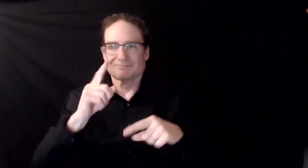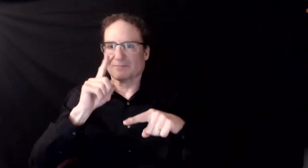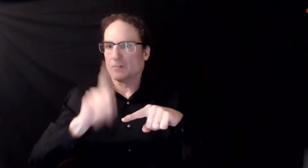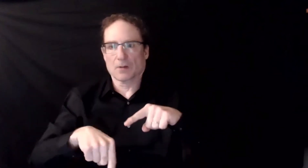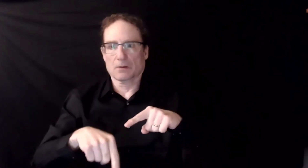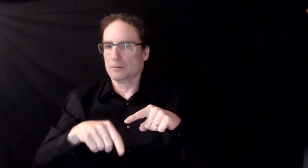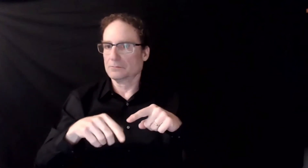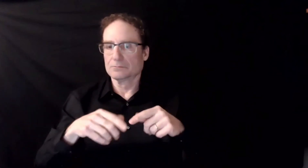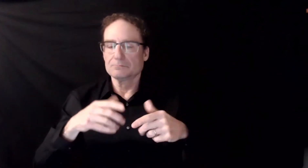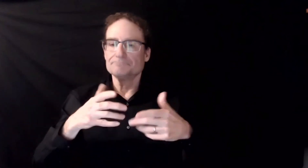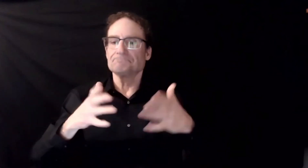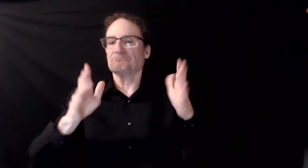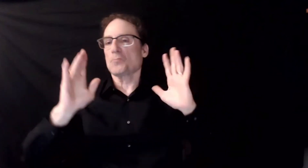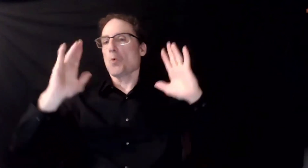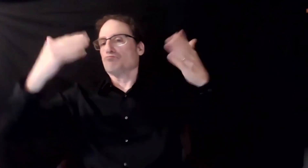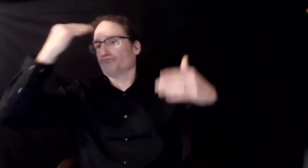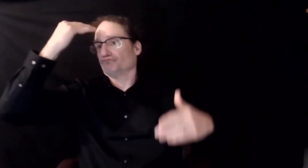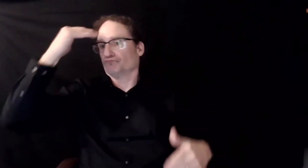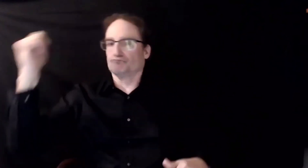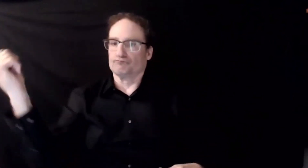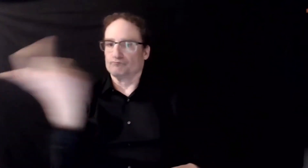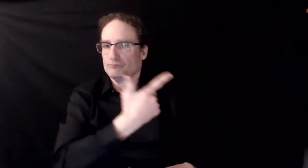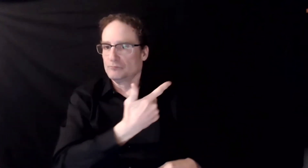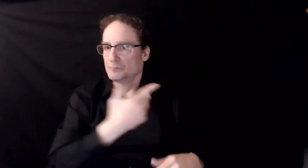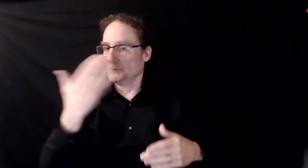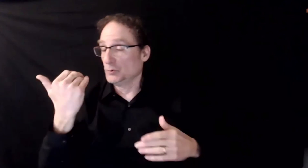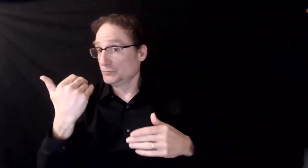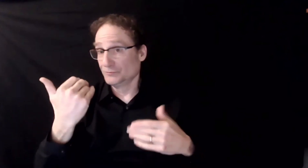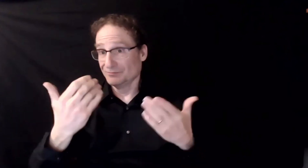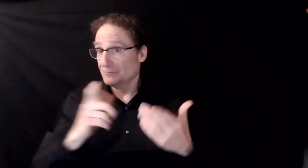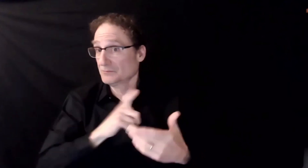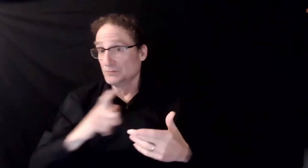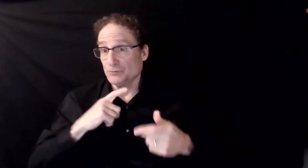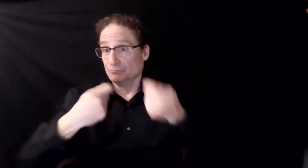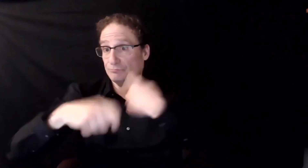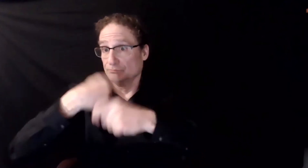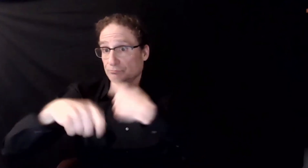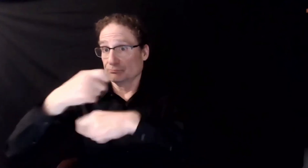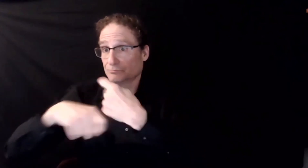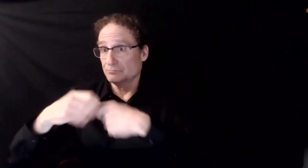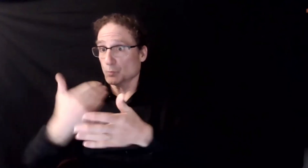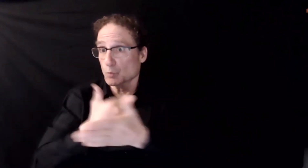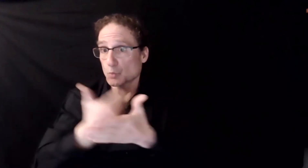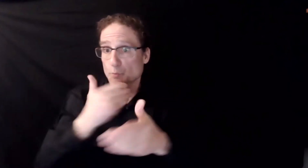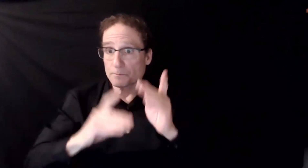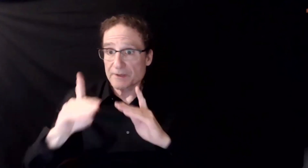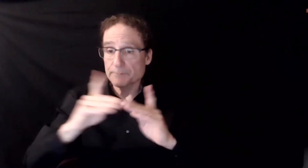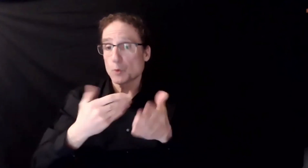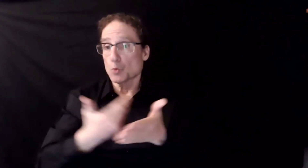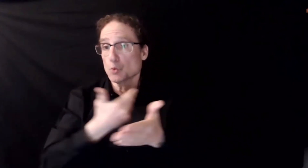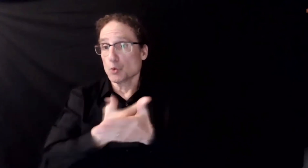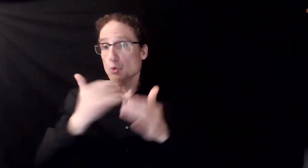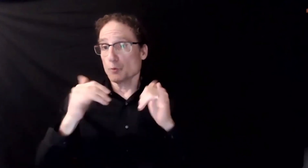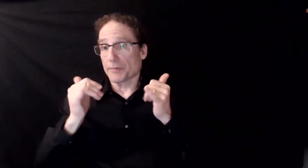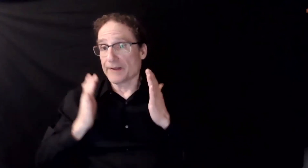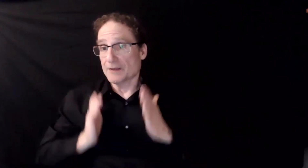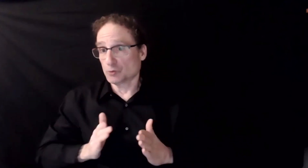that we always need to continue to work on. We can't just assume that everyone knows, because unfortunately, as we know people don't